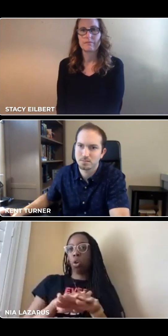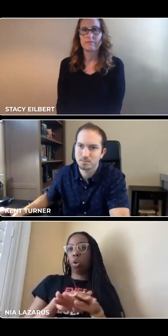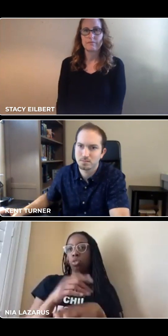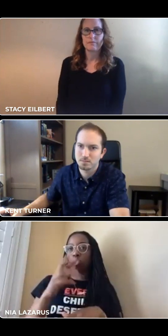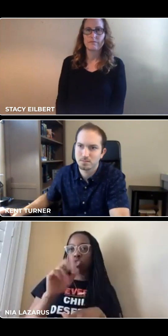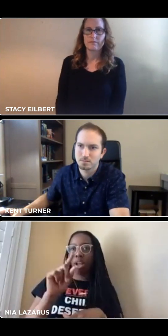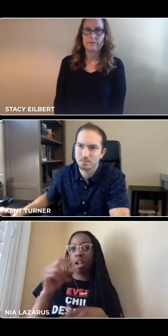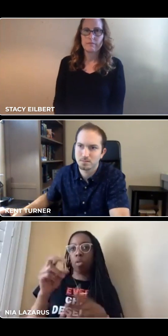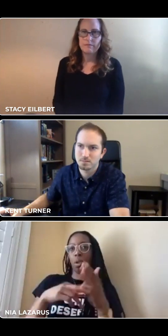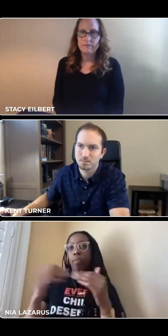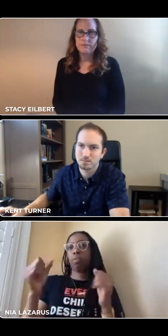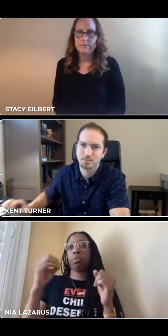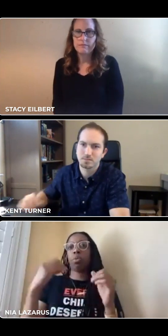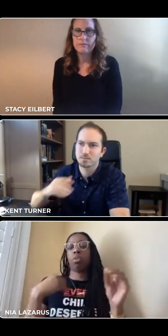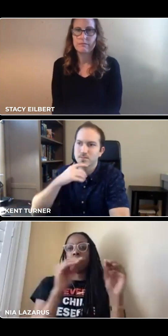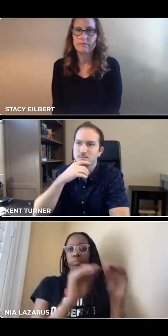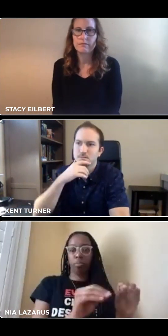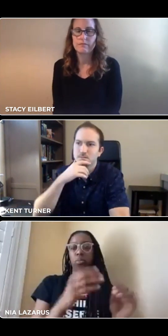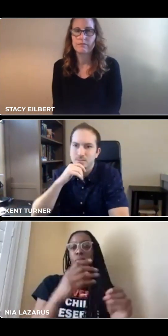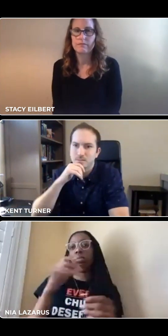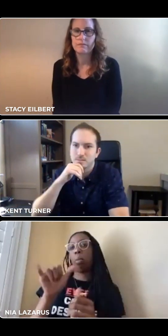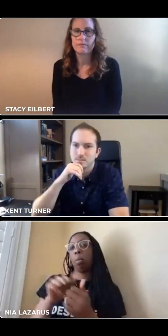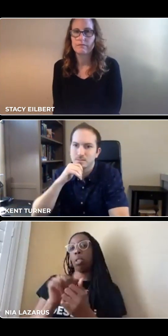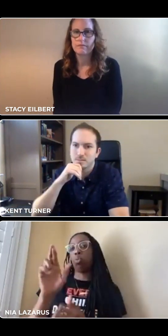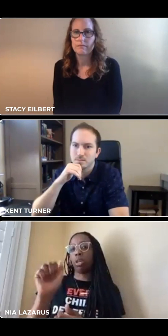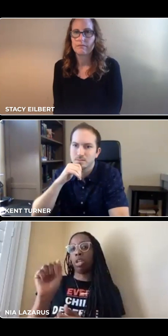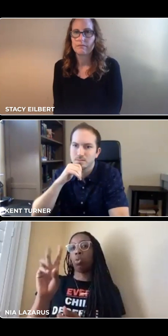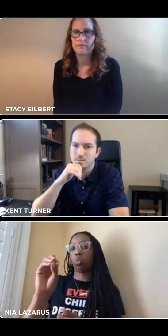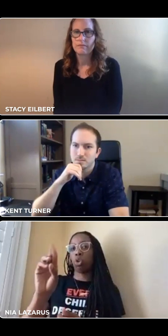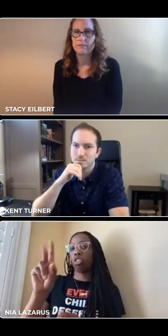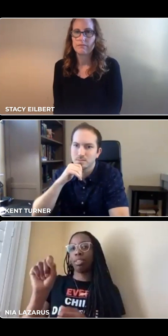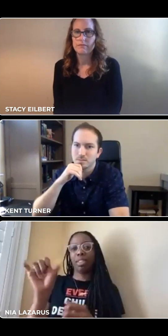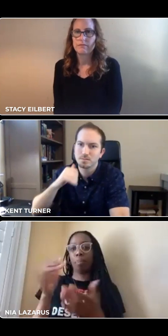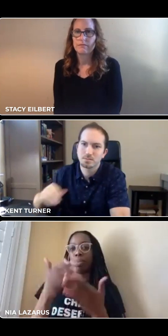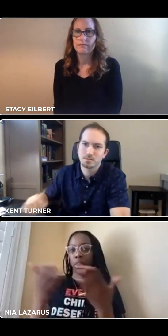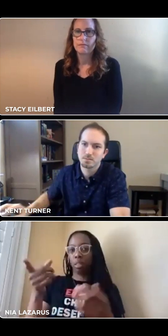can filter books based on grades or reading level, so that's great to have that control.